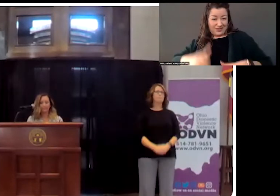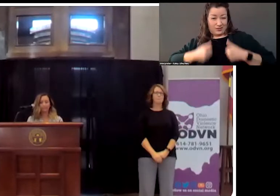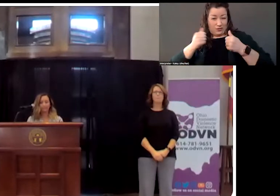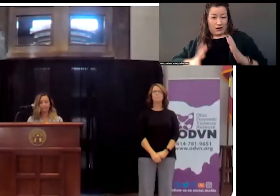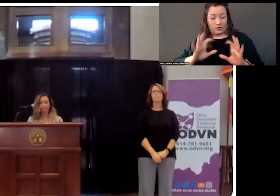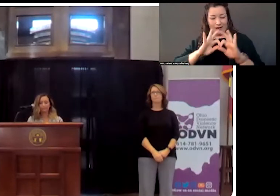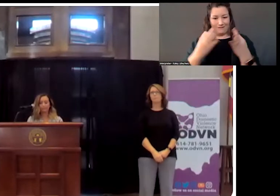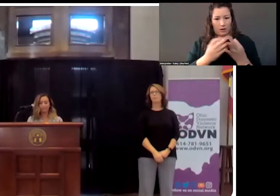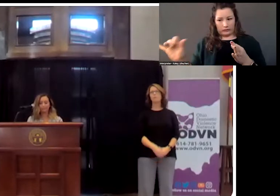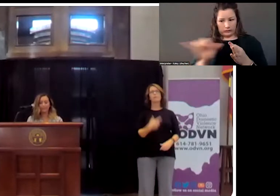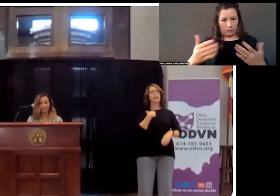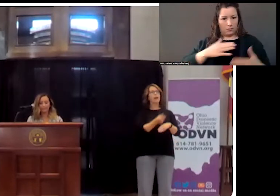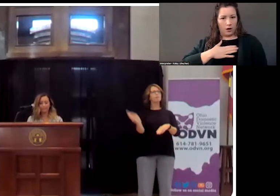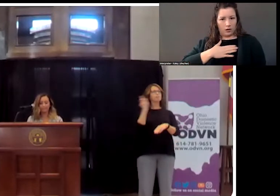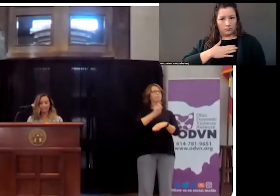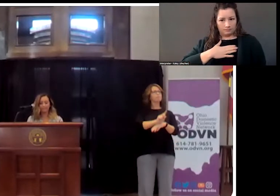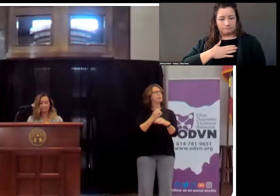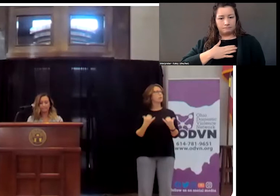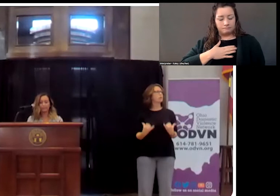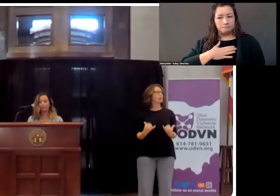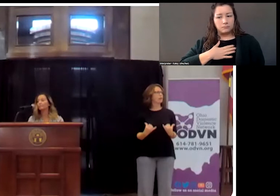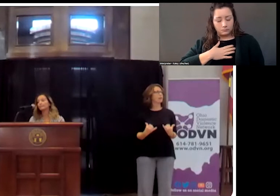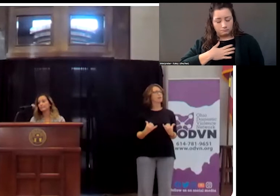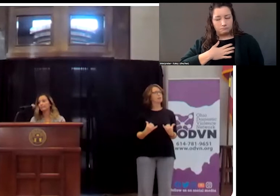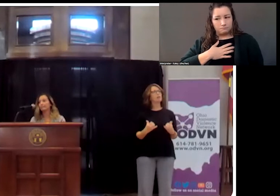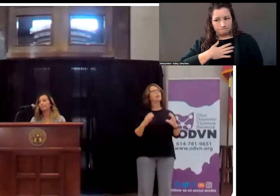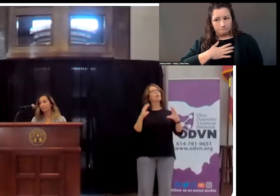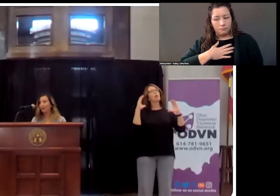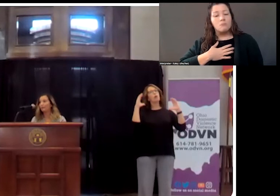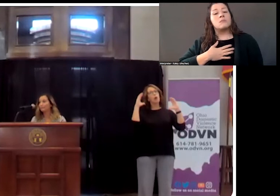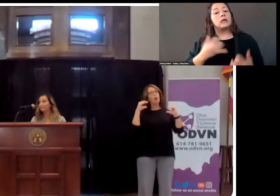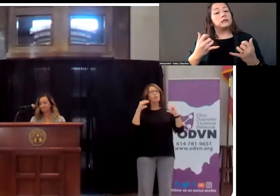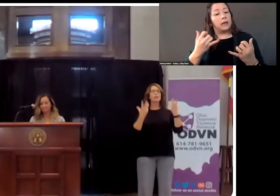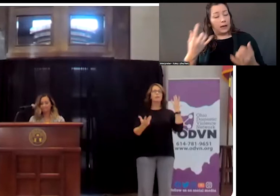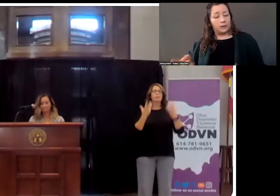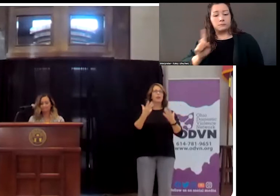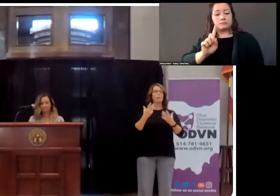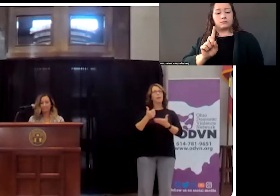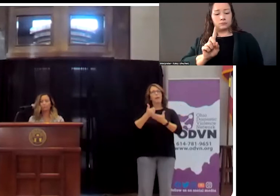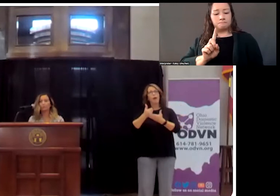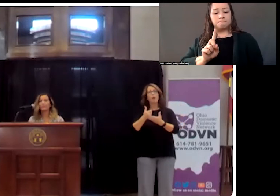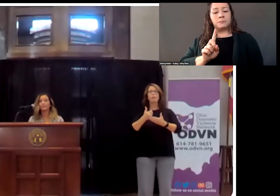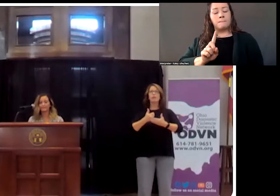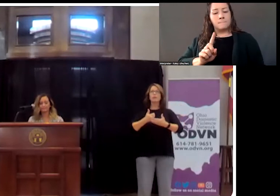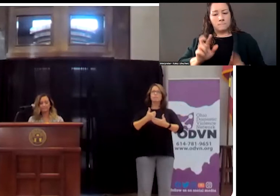I'm coming before you today to hopefully save another mom, a woman